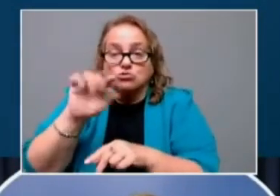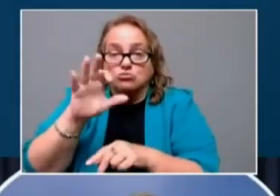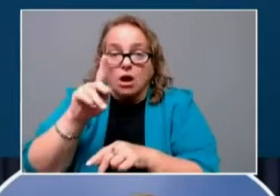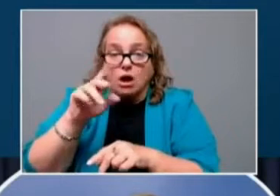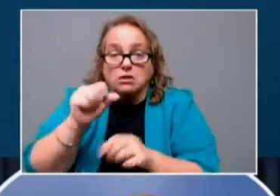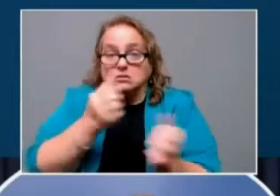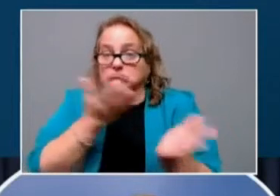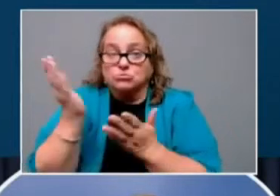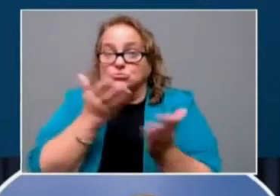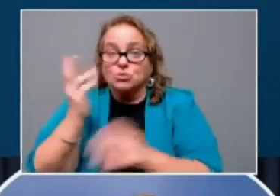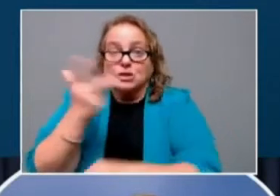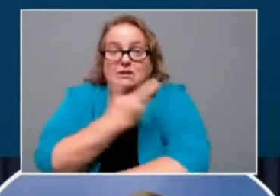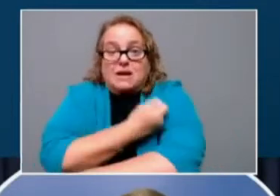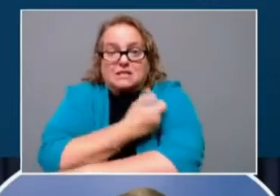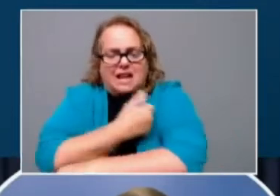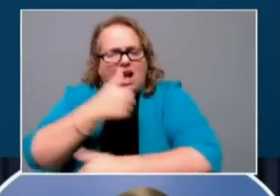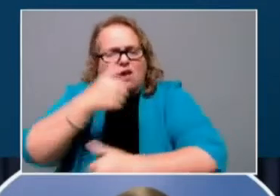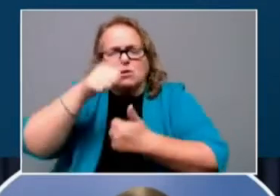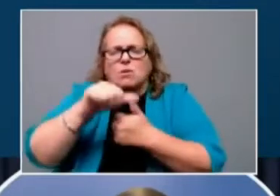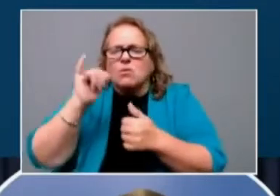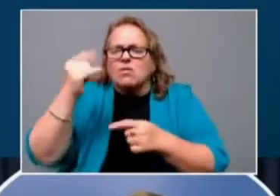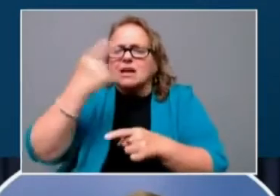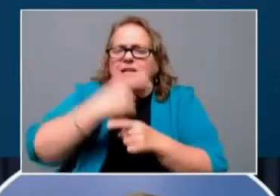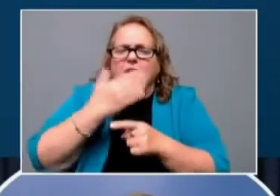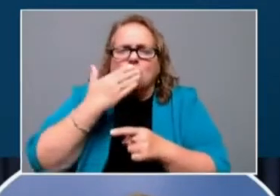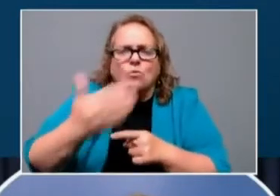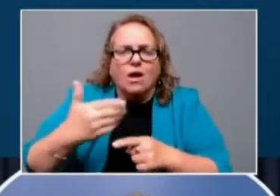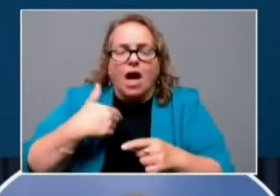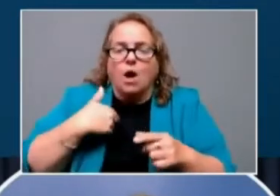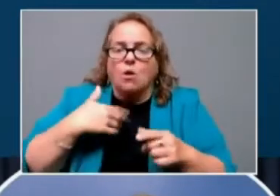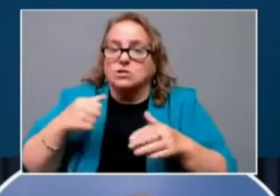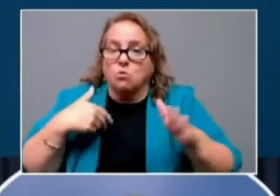that day, well I was on the treadmill watching them come out as my mom's birthday.